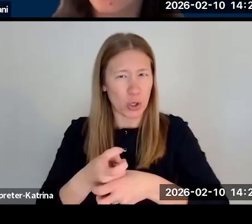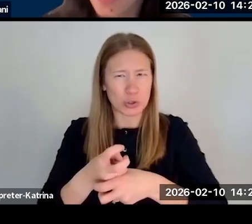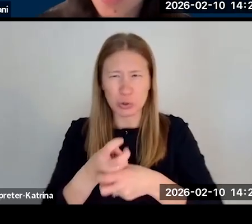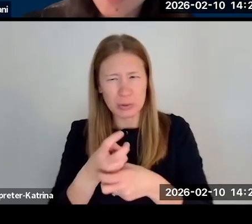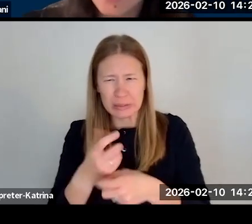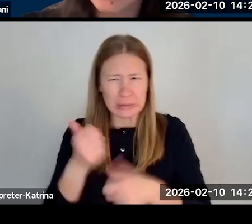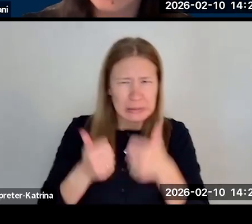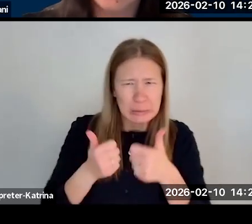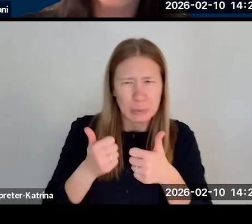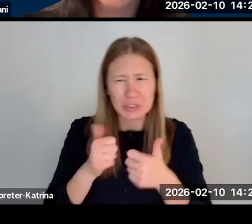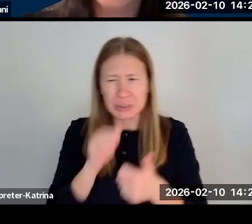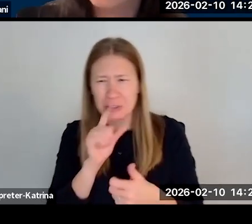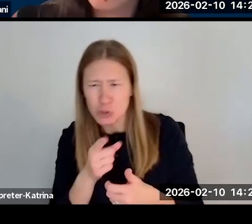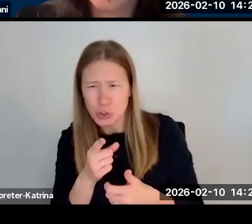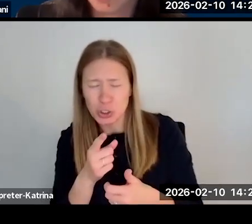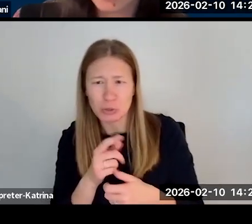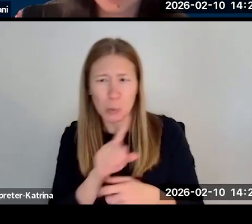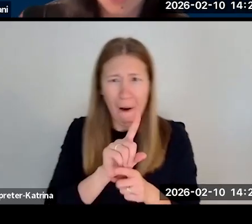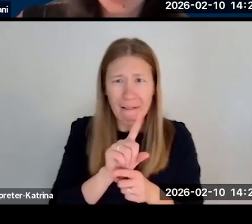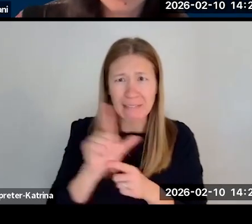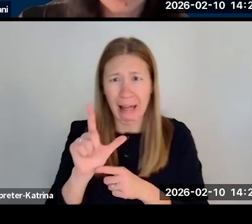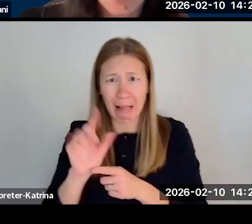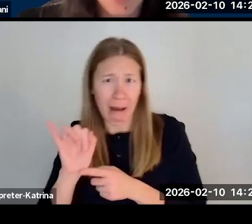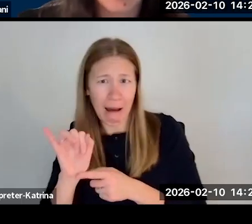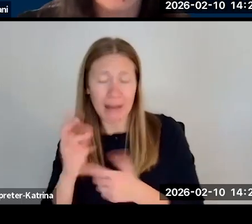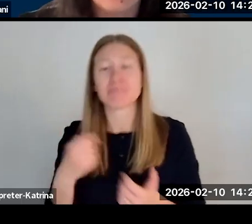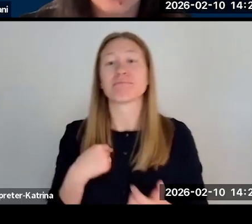So if I am using a new font typeface, I like